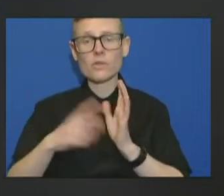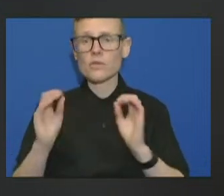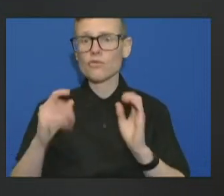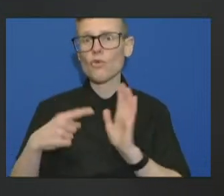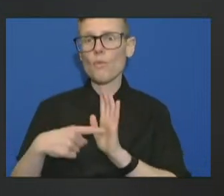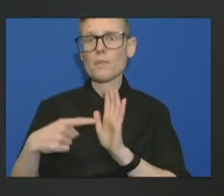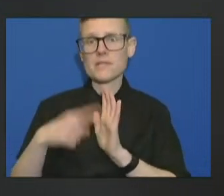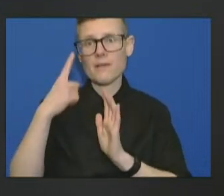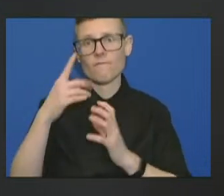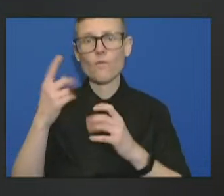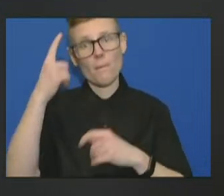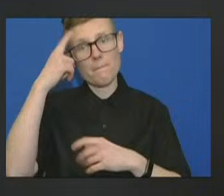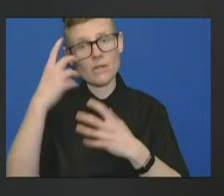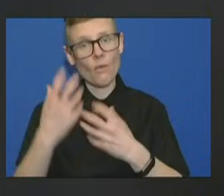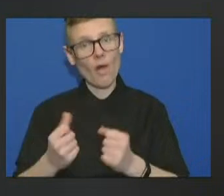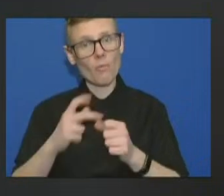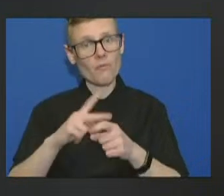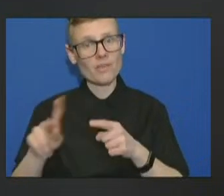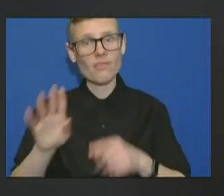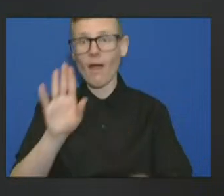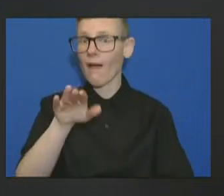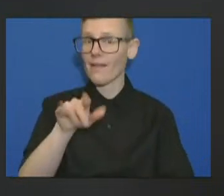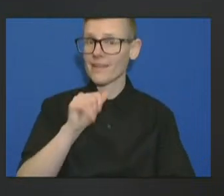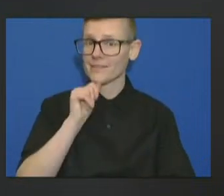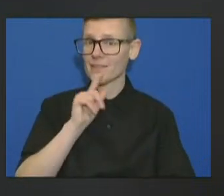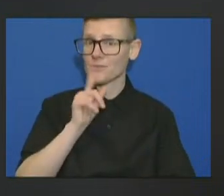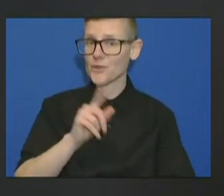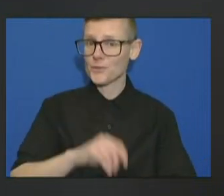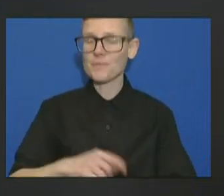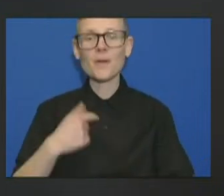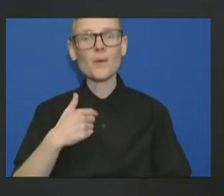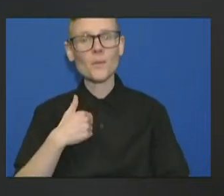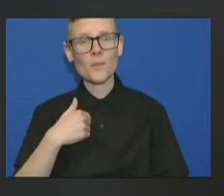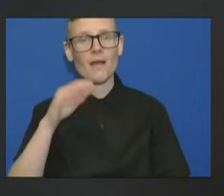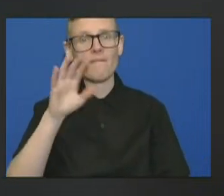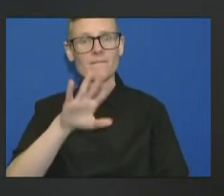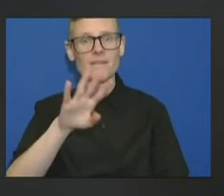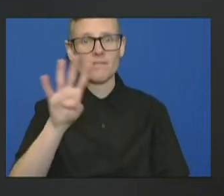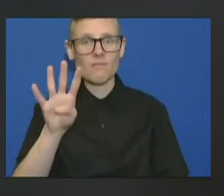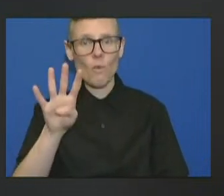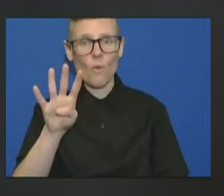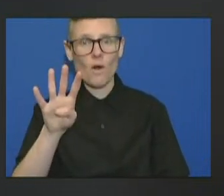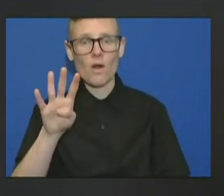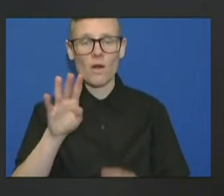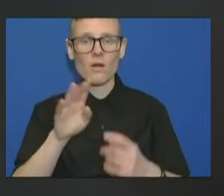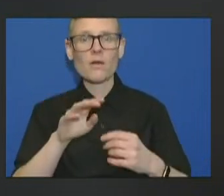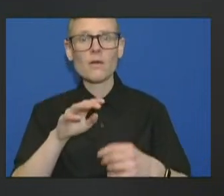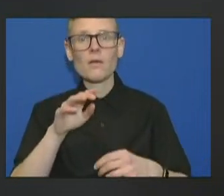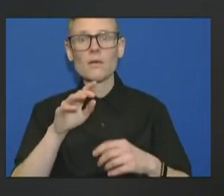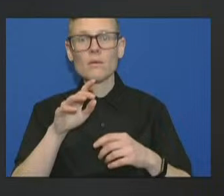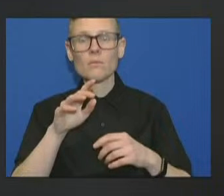your cross-functional teams are impressive, but I noticed that there's no representation from mental health professionals.